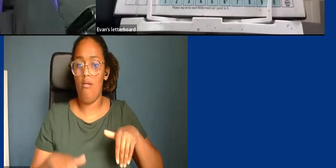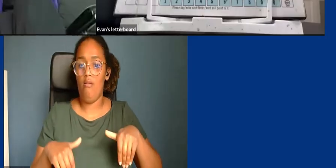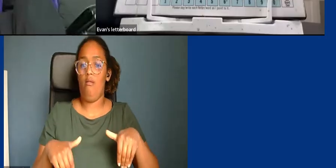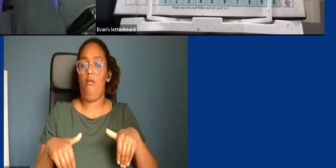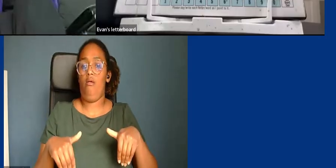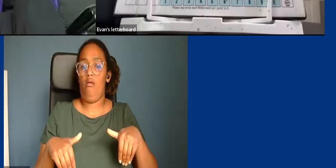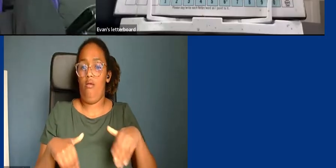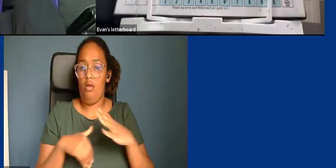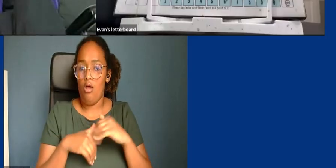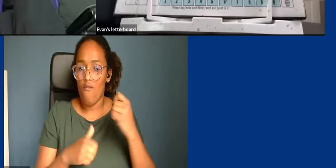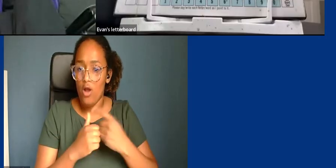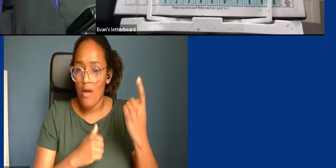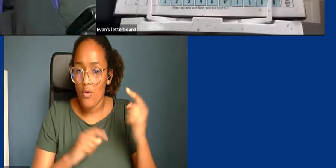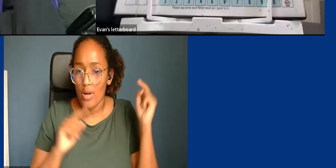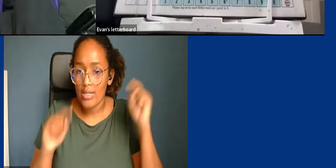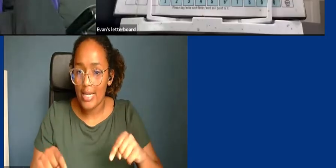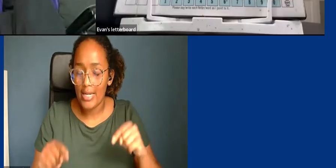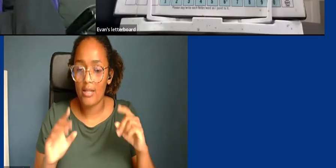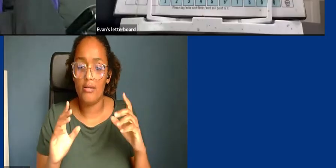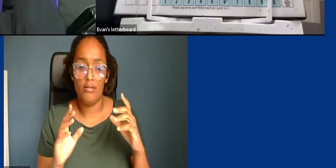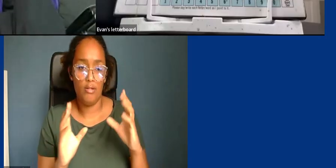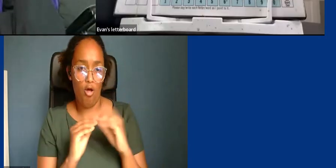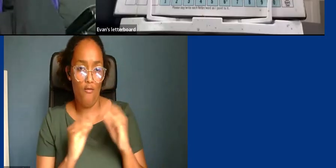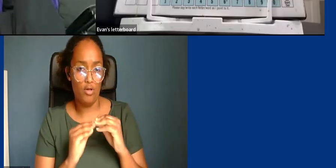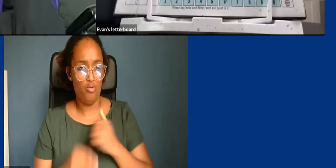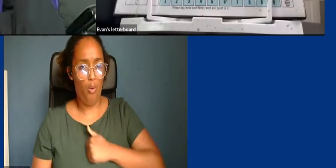too much for the concerned folks at Dynavox.